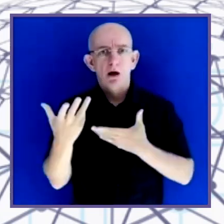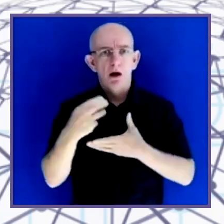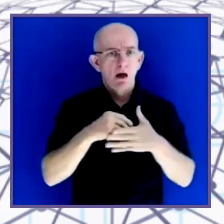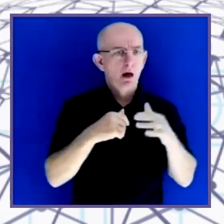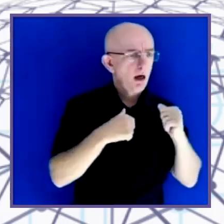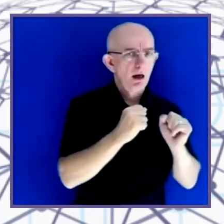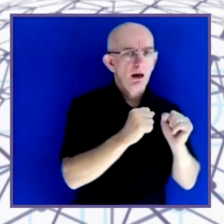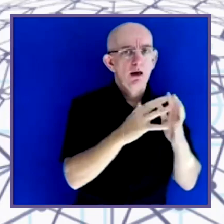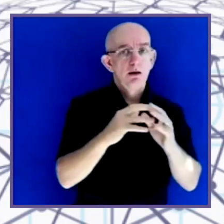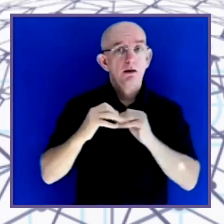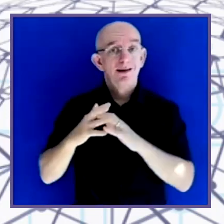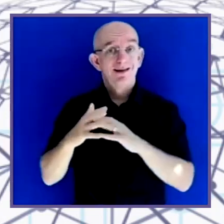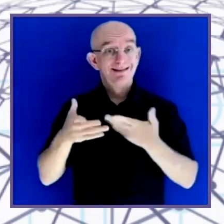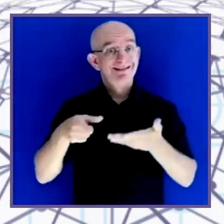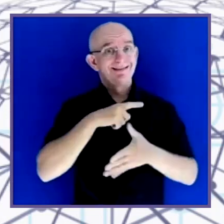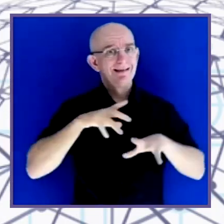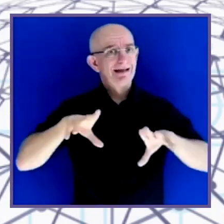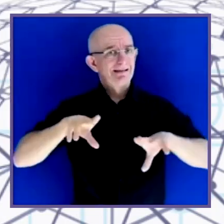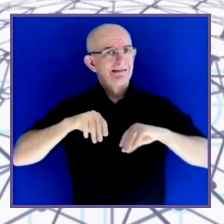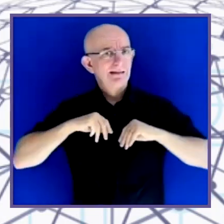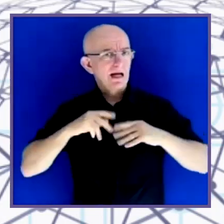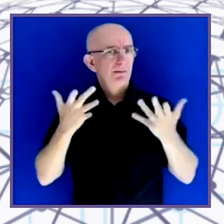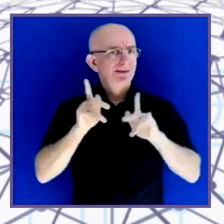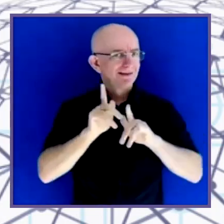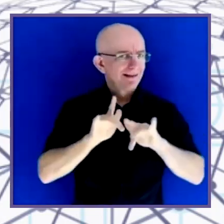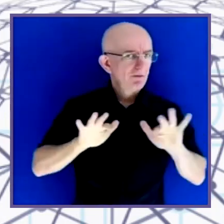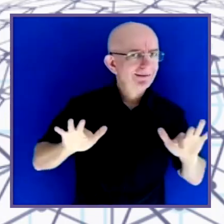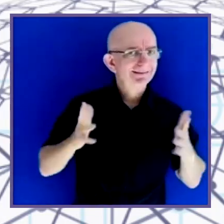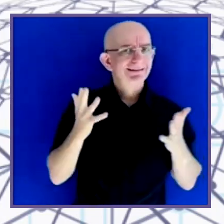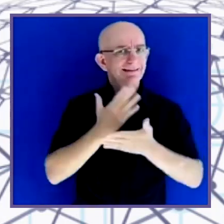of the differences and the diversity that we have. I think that itself is a great place